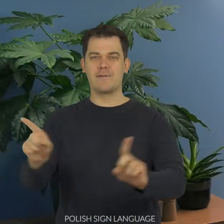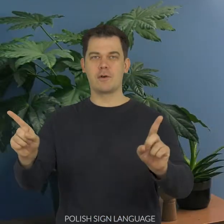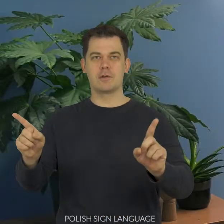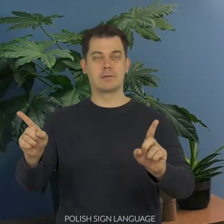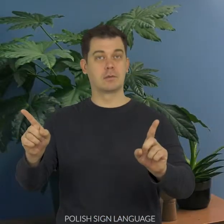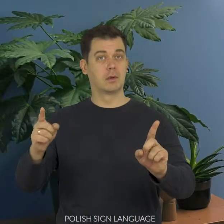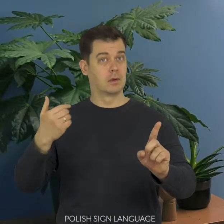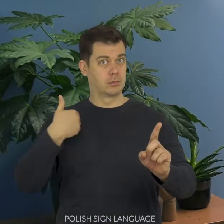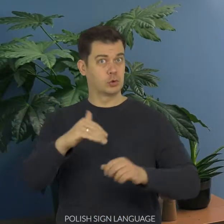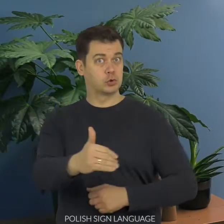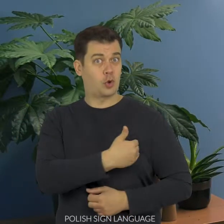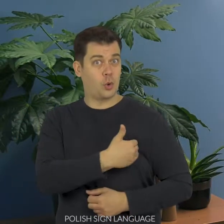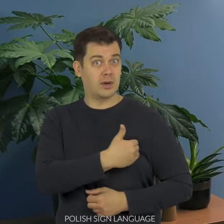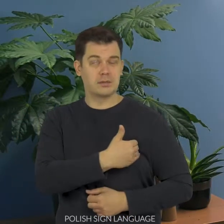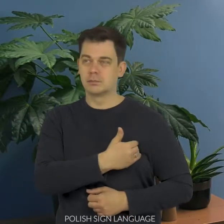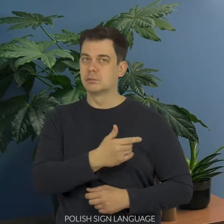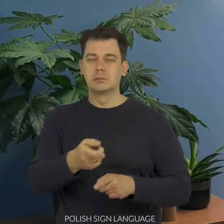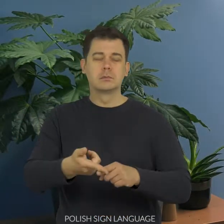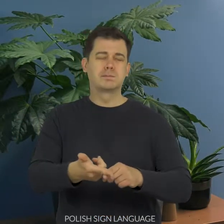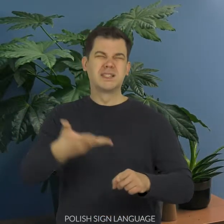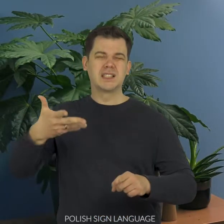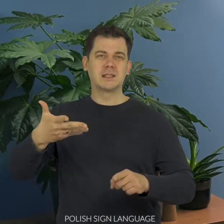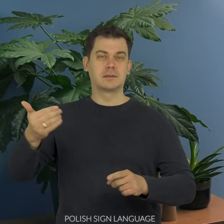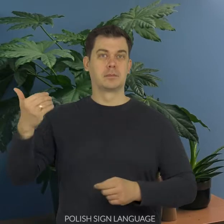In schools the prohibition was so respected that,